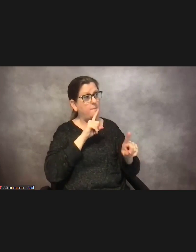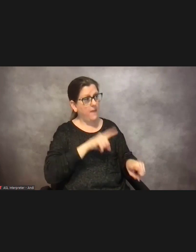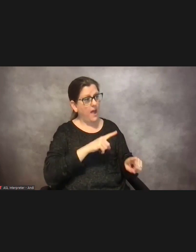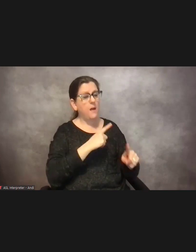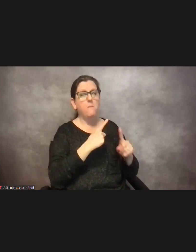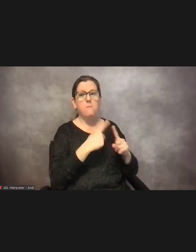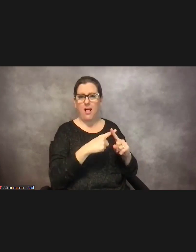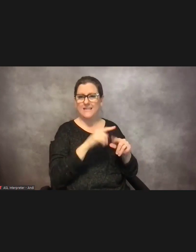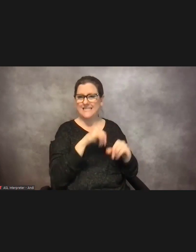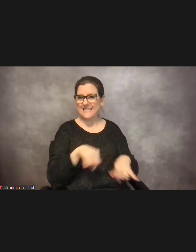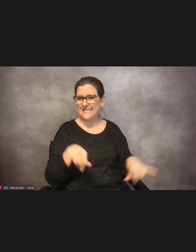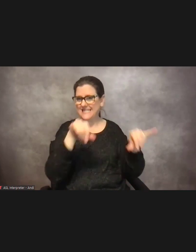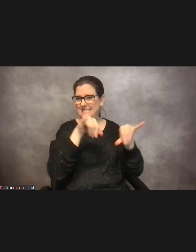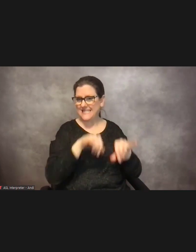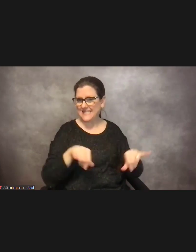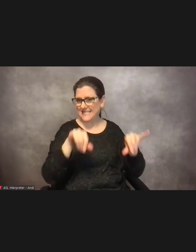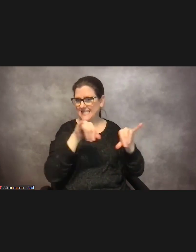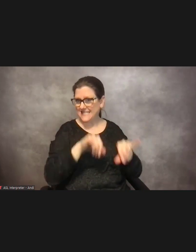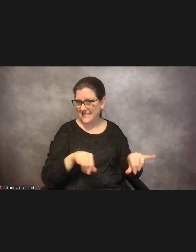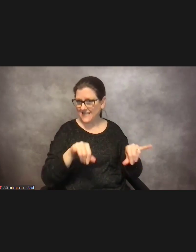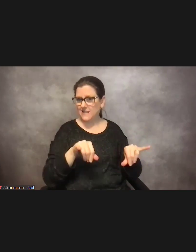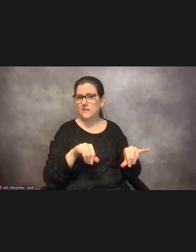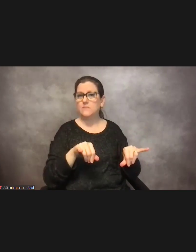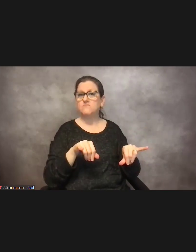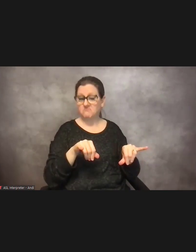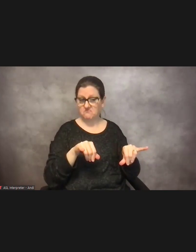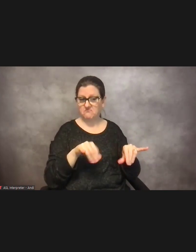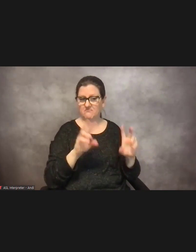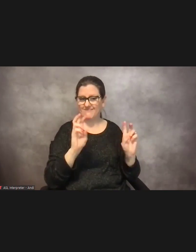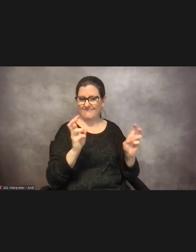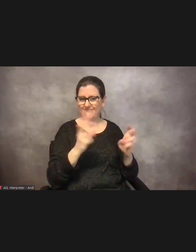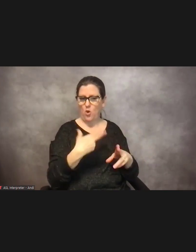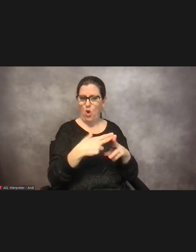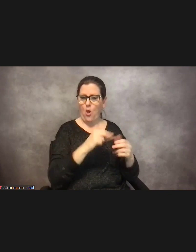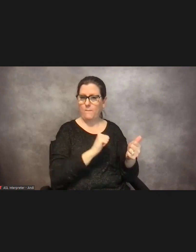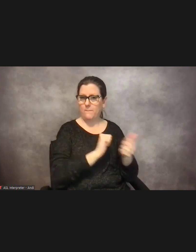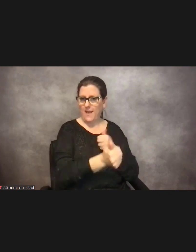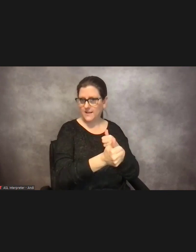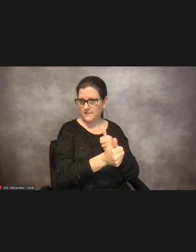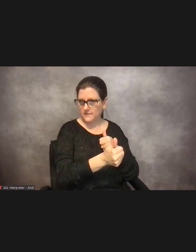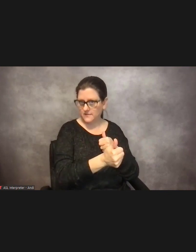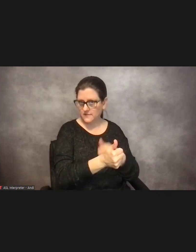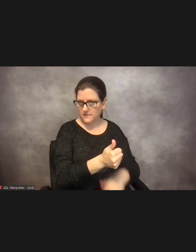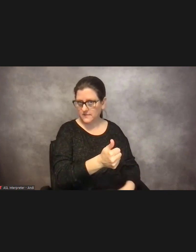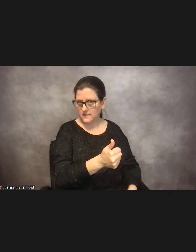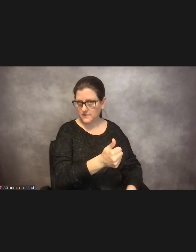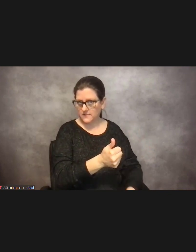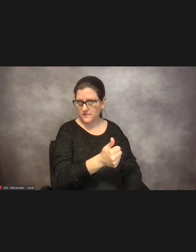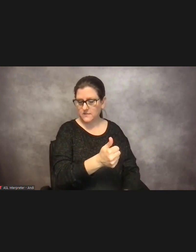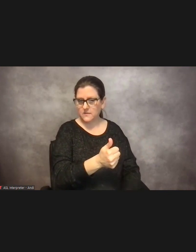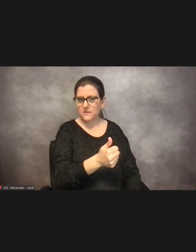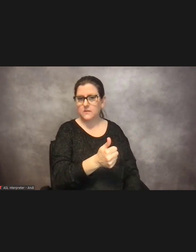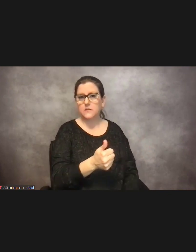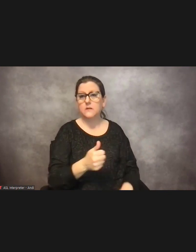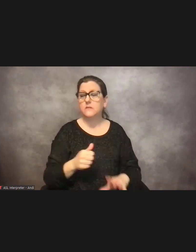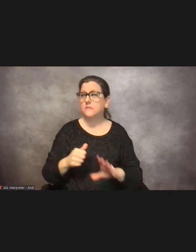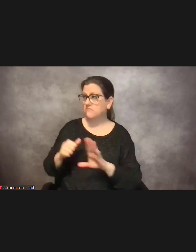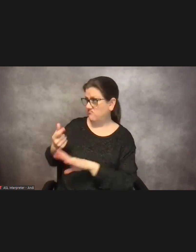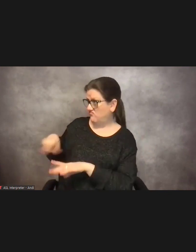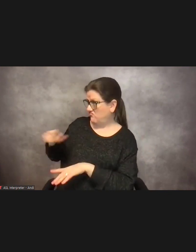consistent to the range of tones presented to each ear, that's when the child passes the screening.>>: So, are you all getting the idea